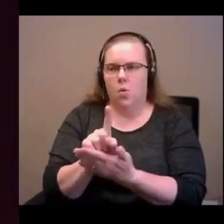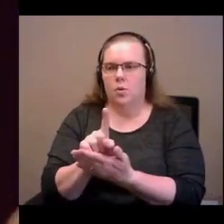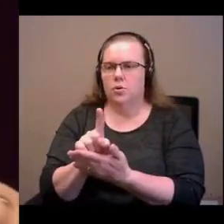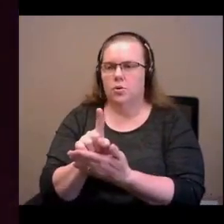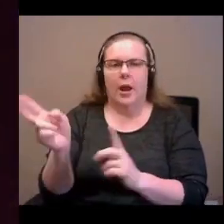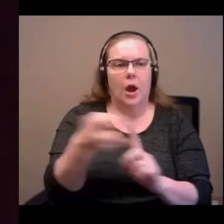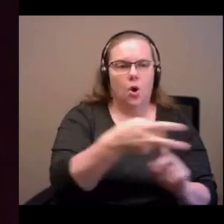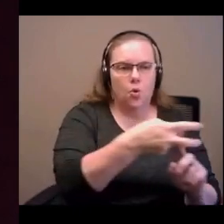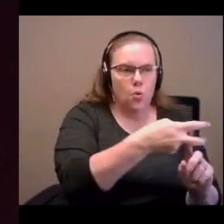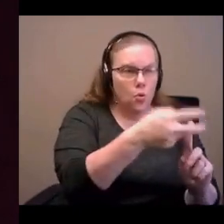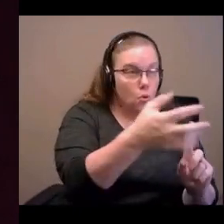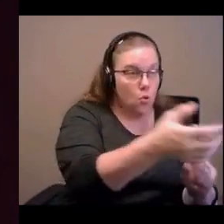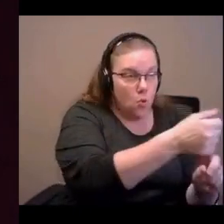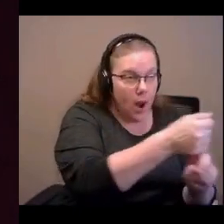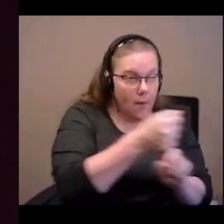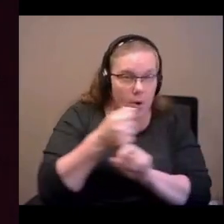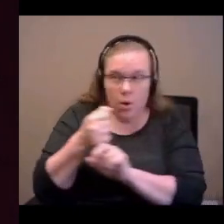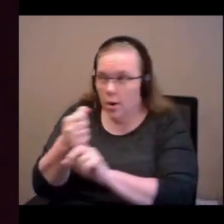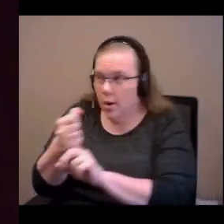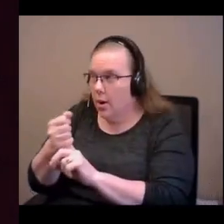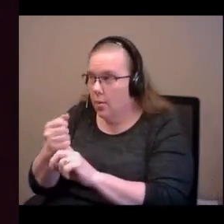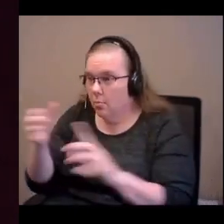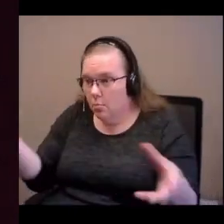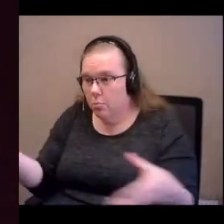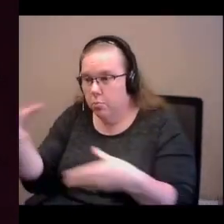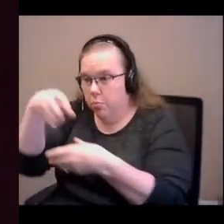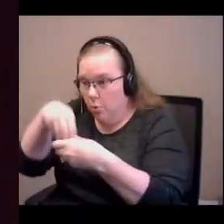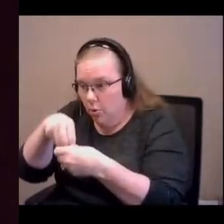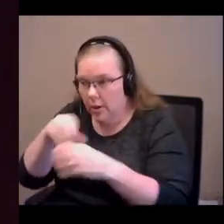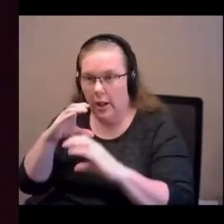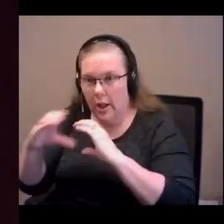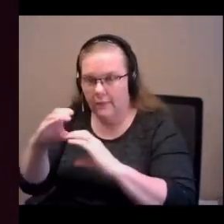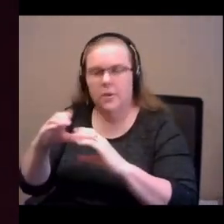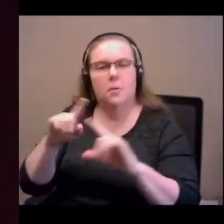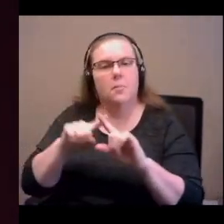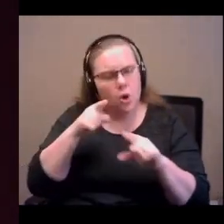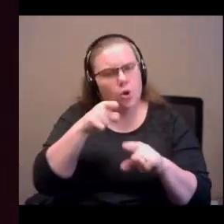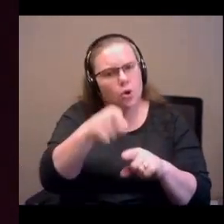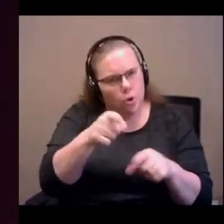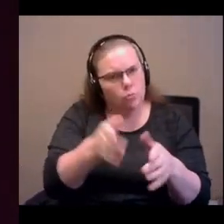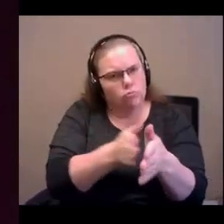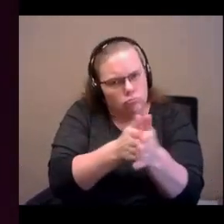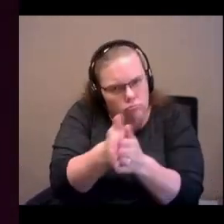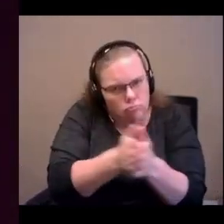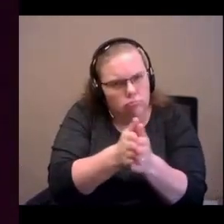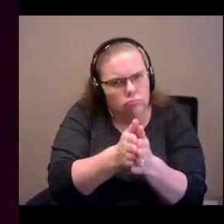into conversations. Please take advantage. Take the initiative. And I brought a few helpers.